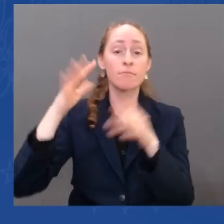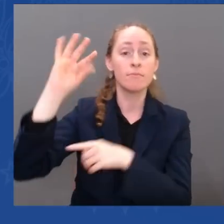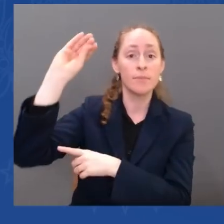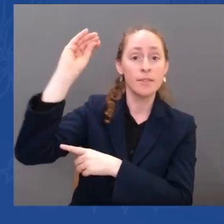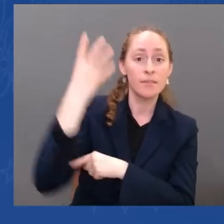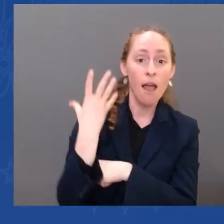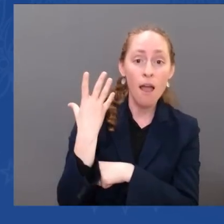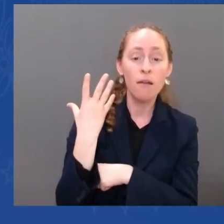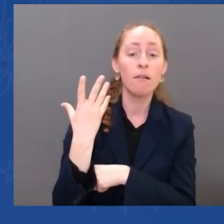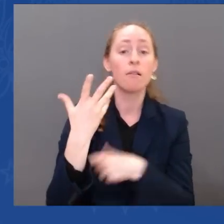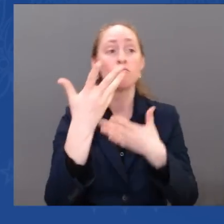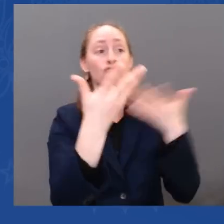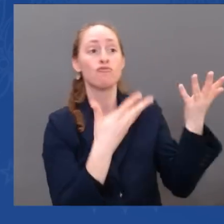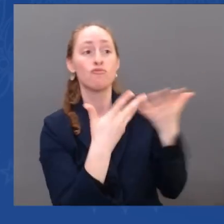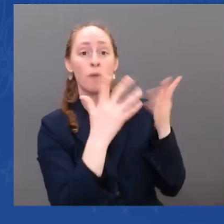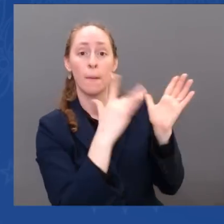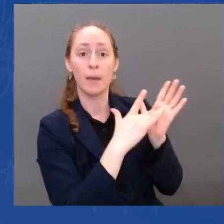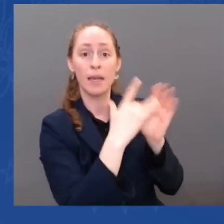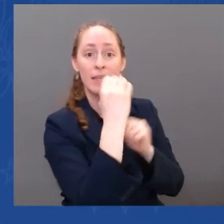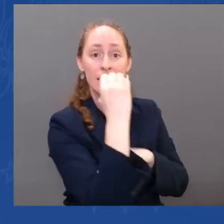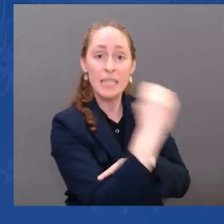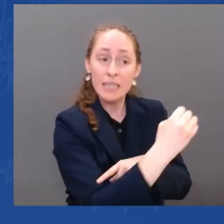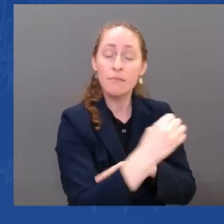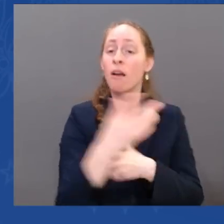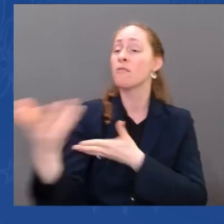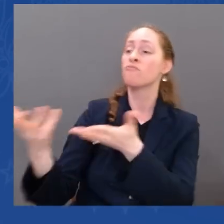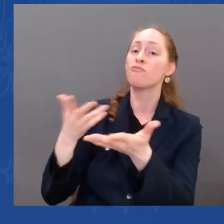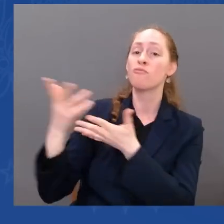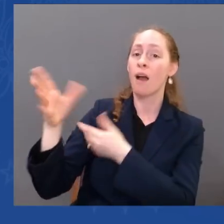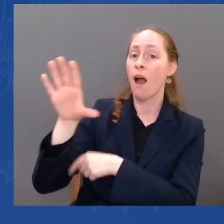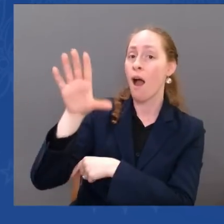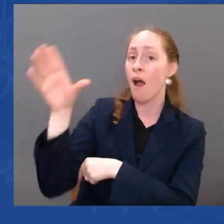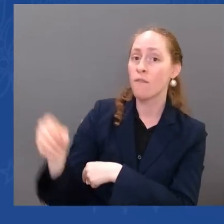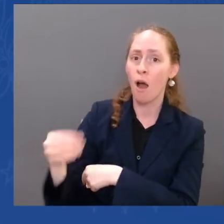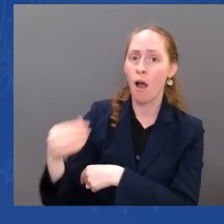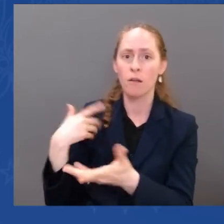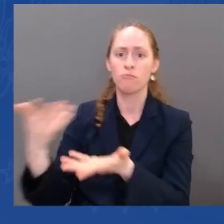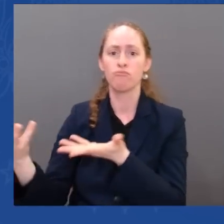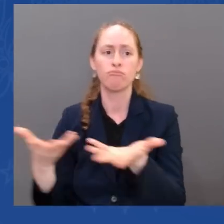that the U.S. has provided its unequivocal support for these projects.